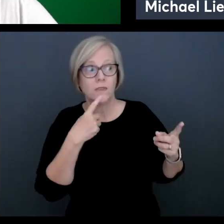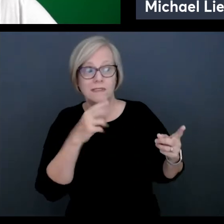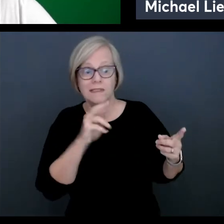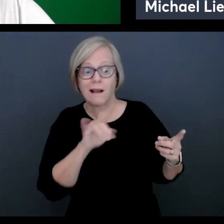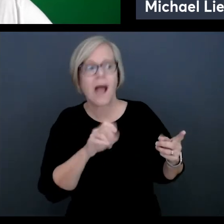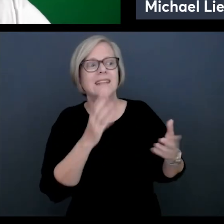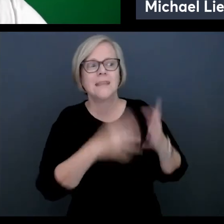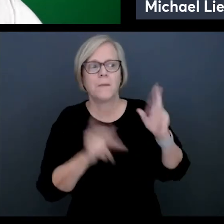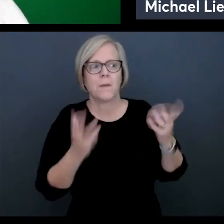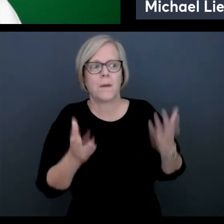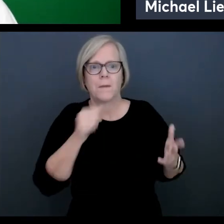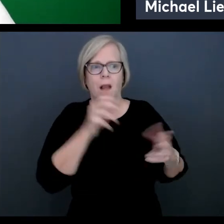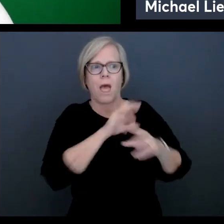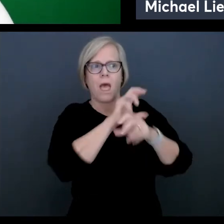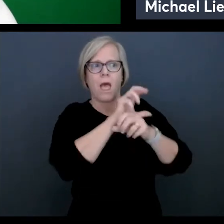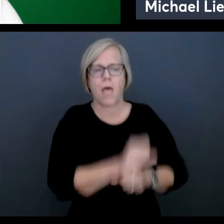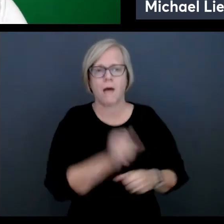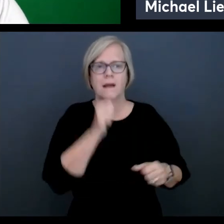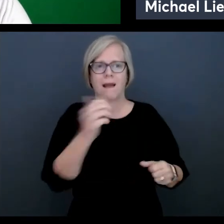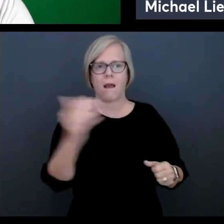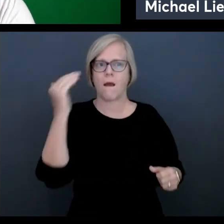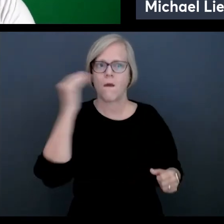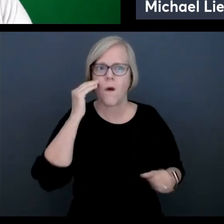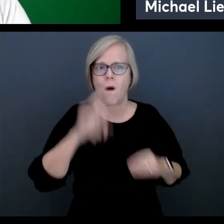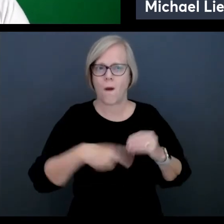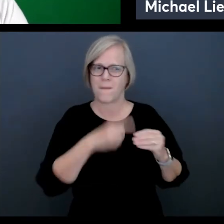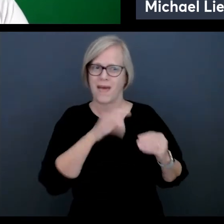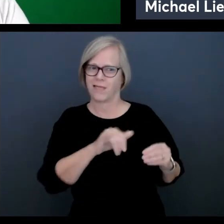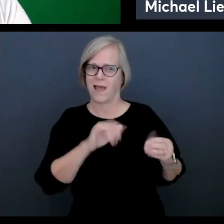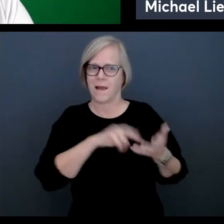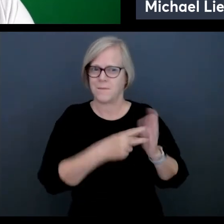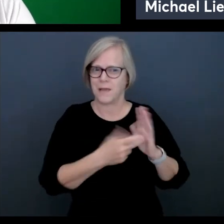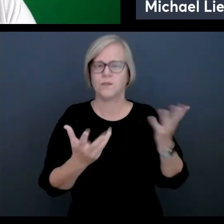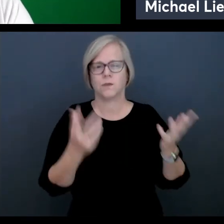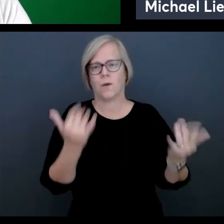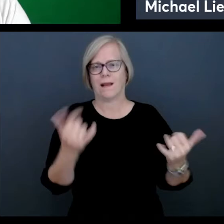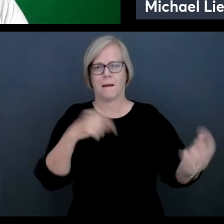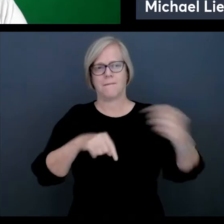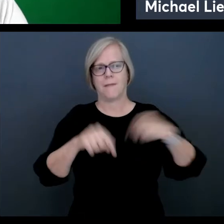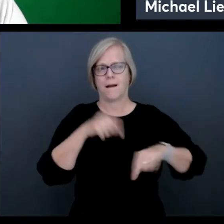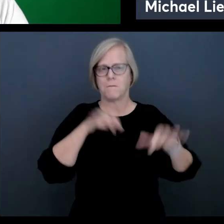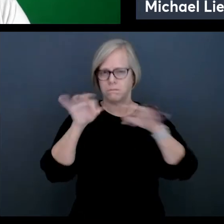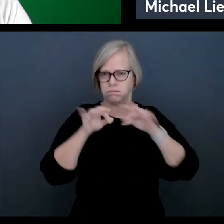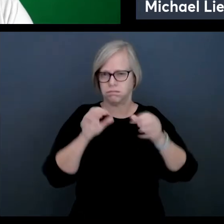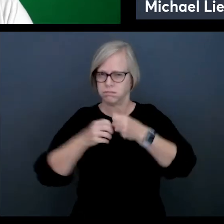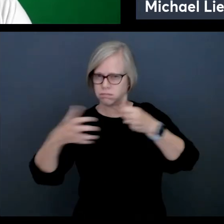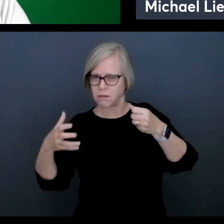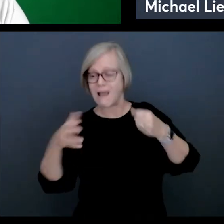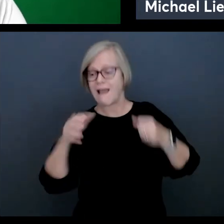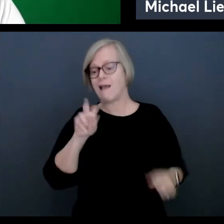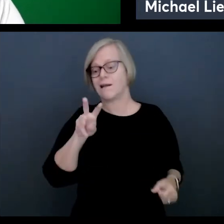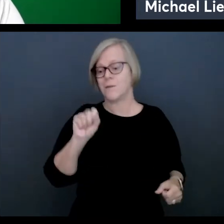and as you said, Kyle, some folks may not be used to that or familiar with that term, so let's back this up a little bit.